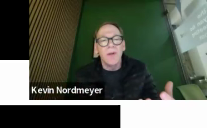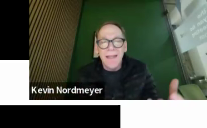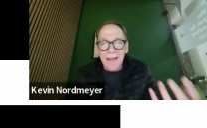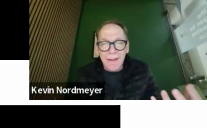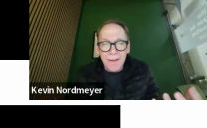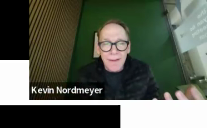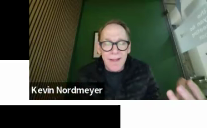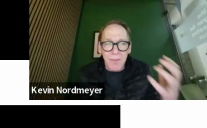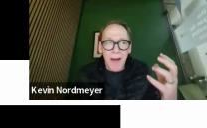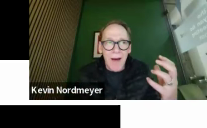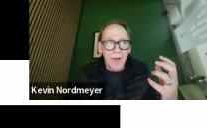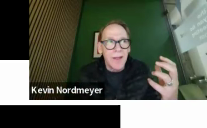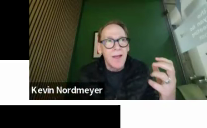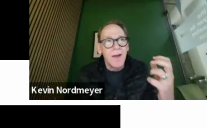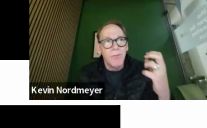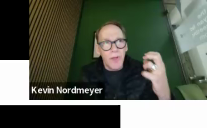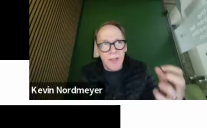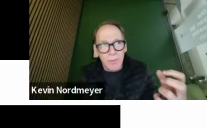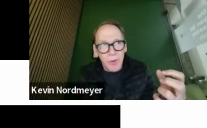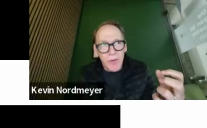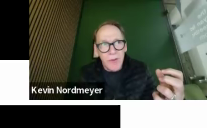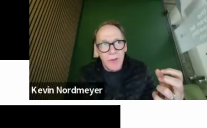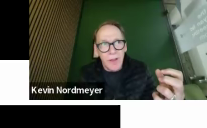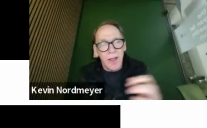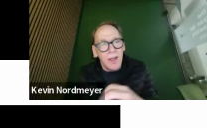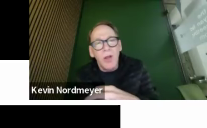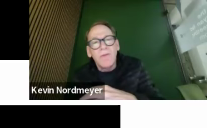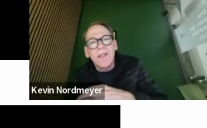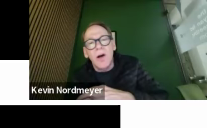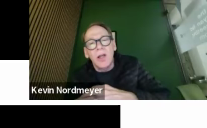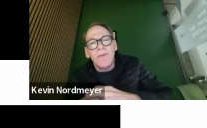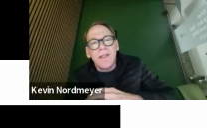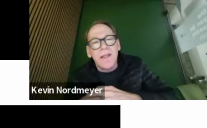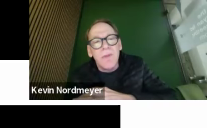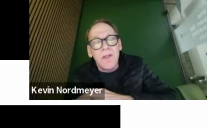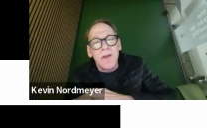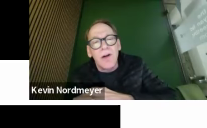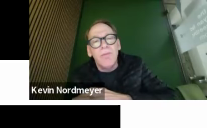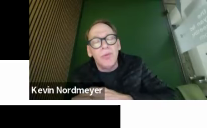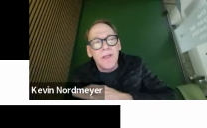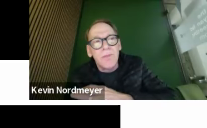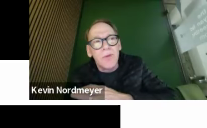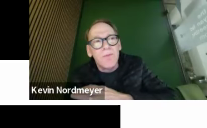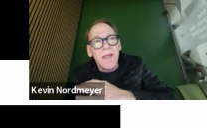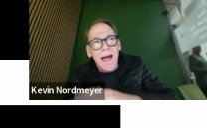So again, it's about principles. All of these, all of these statements are principles